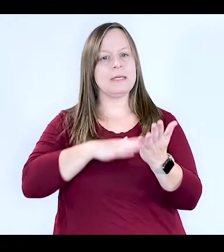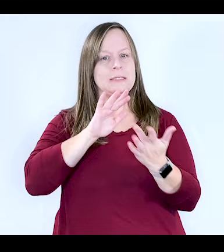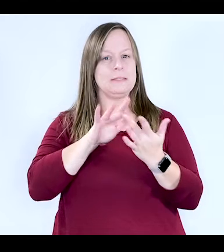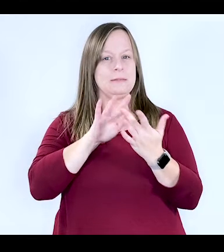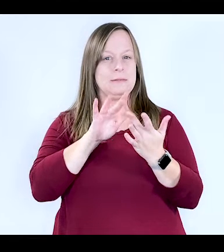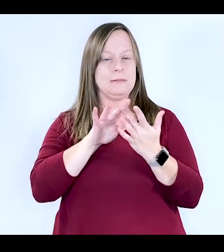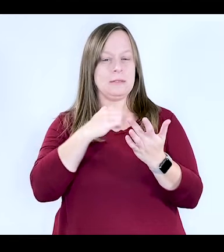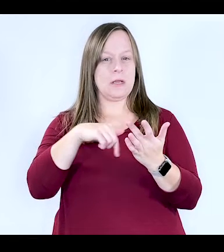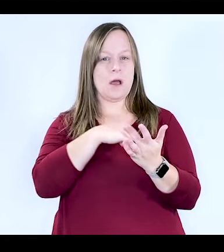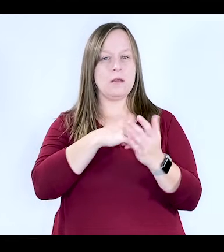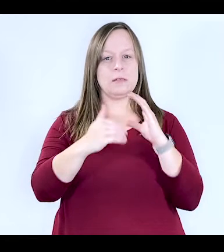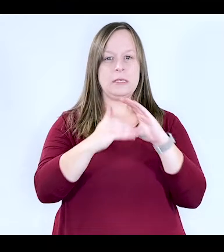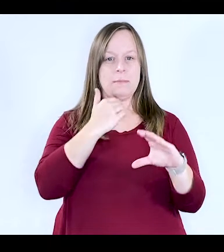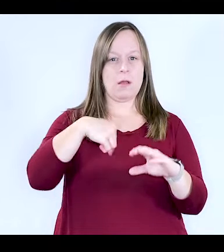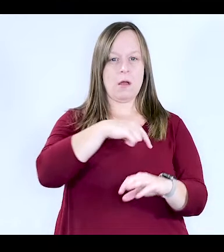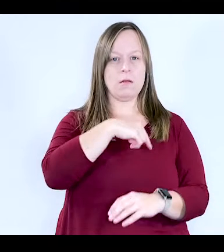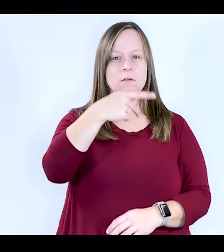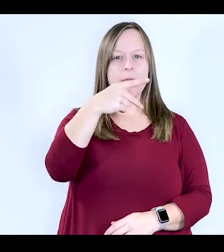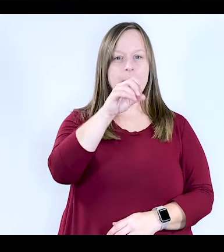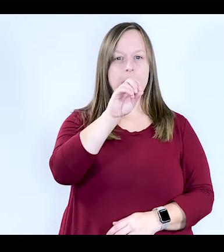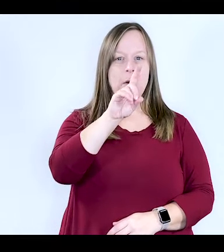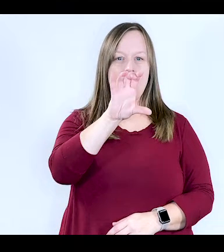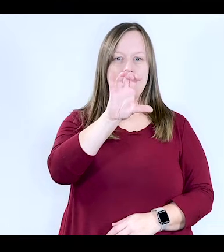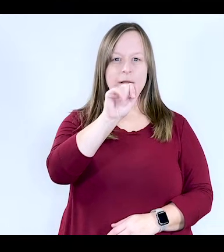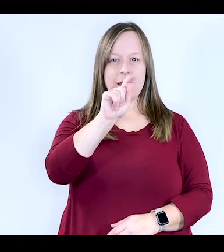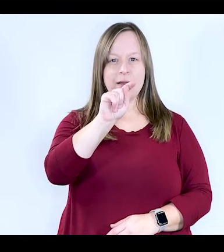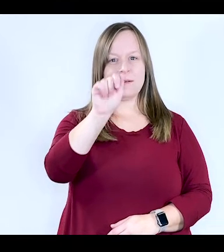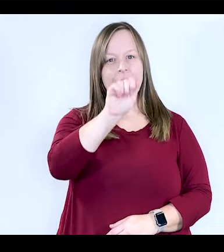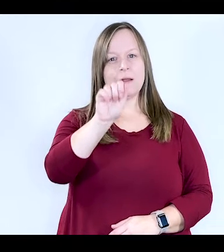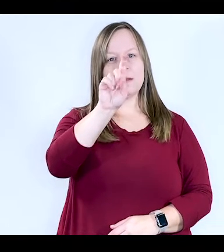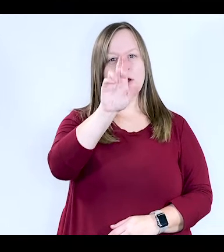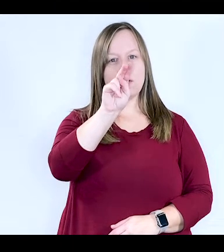please comment below or email us @podcast@drny.org.